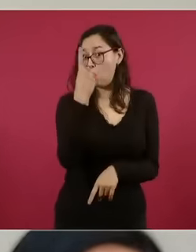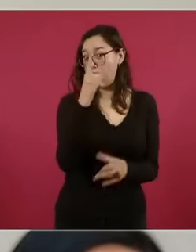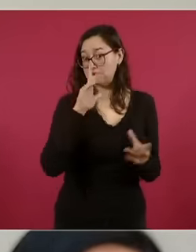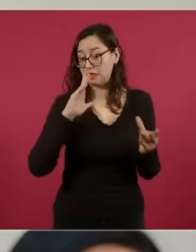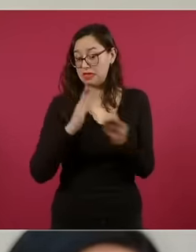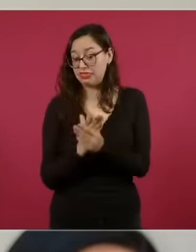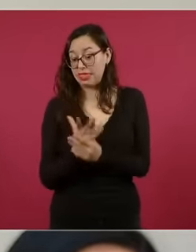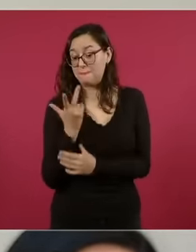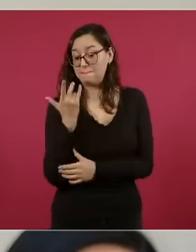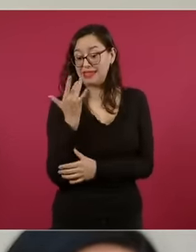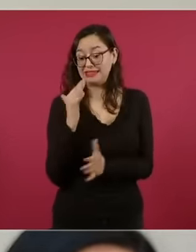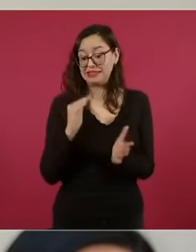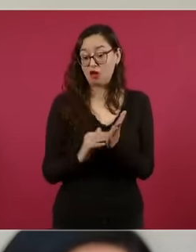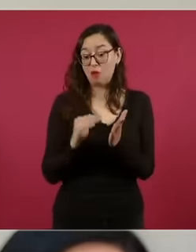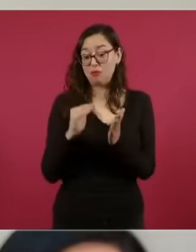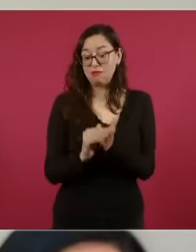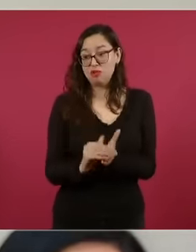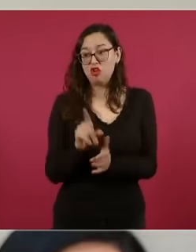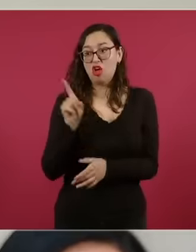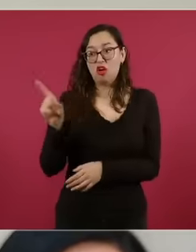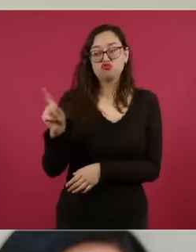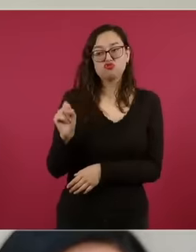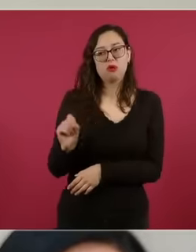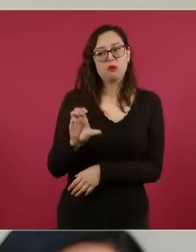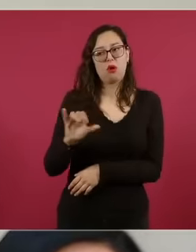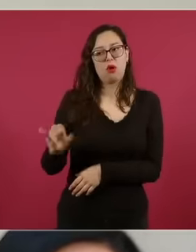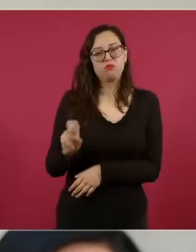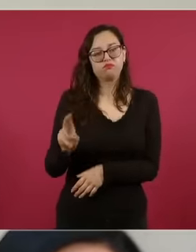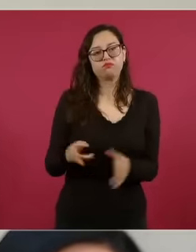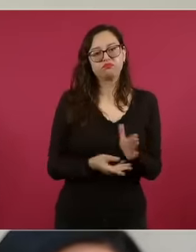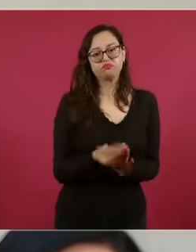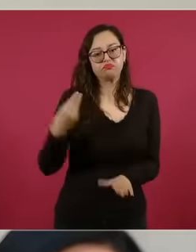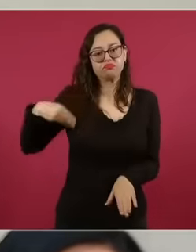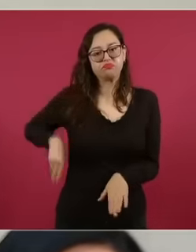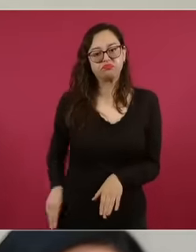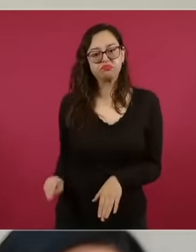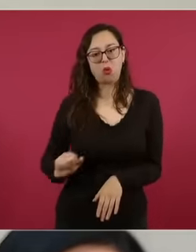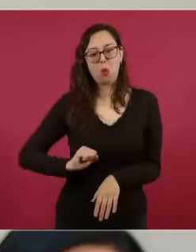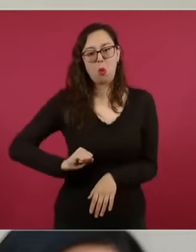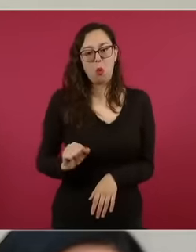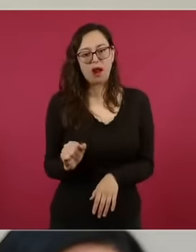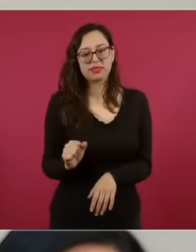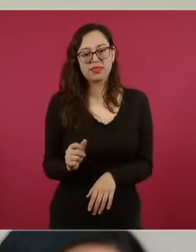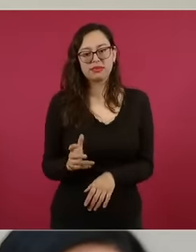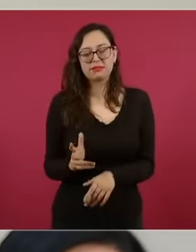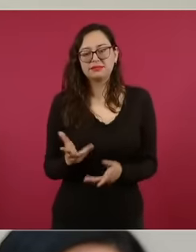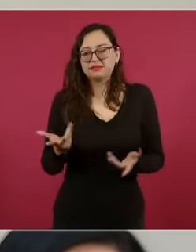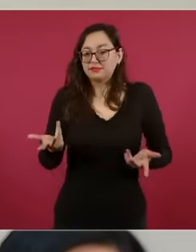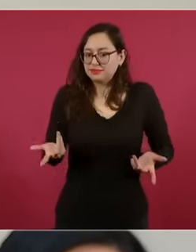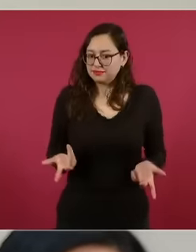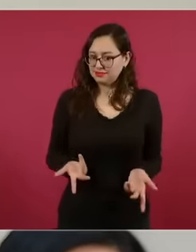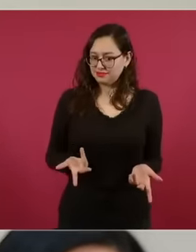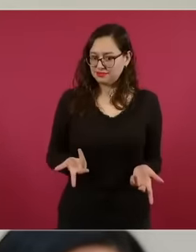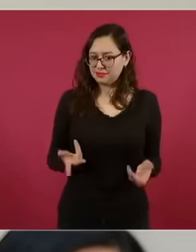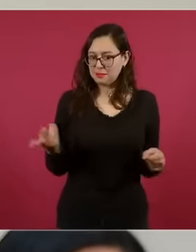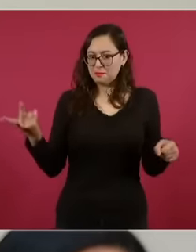of what happens and another part not eh that amount of taxes eh There are those two files in the